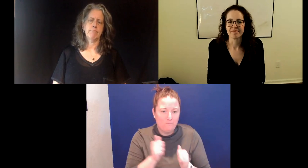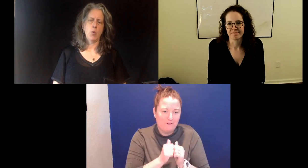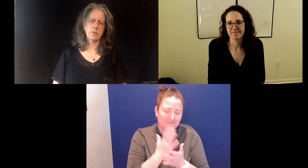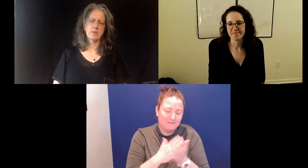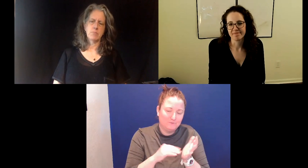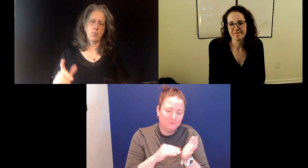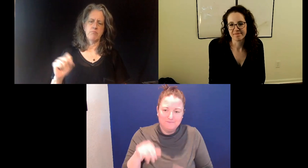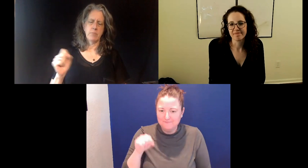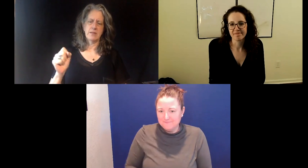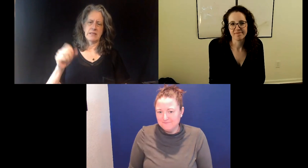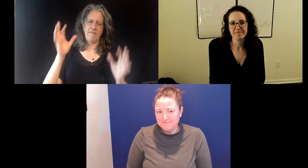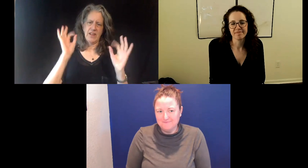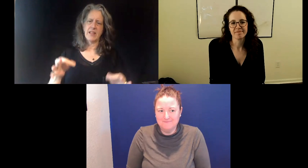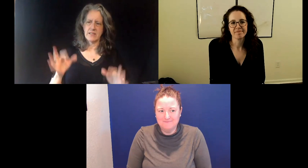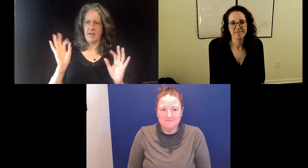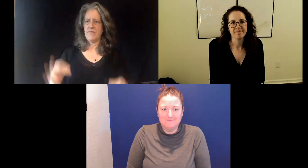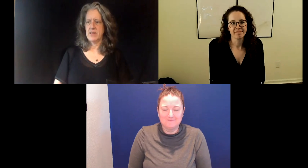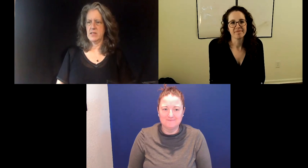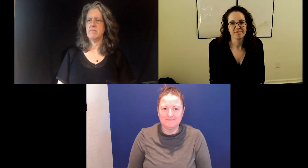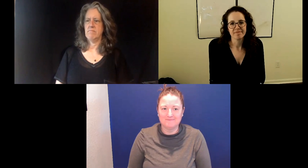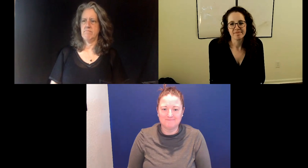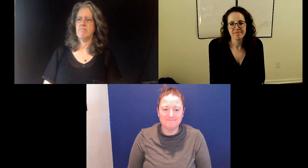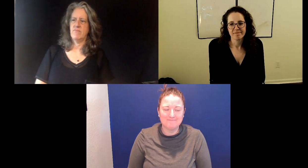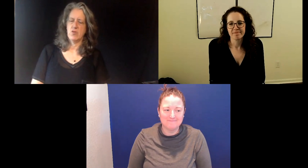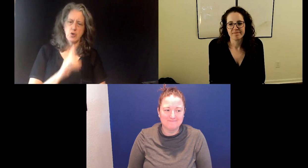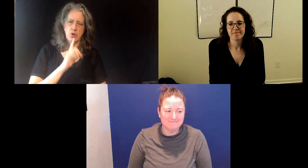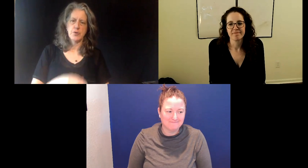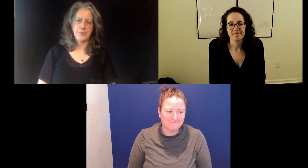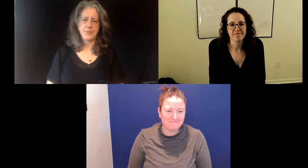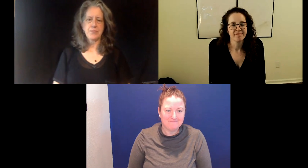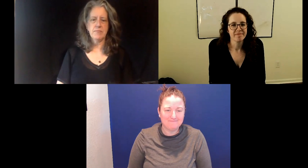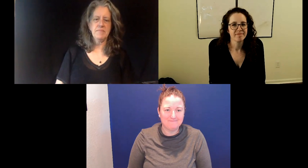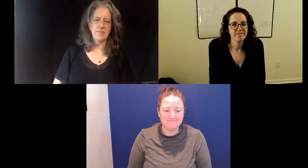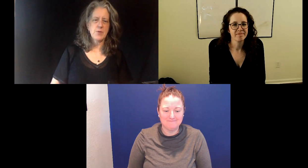just try to be flexible and try to be balanced all things we ask for definitely yeah sure